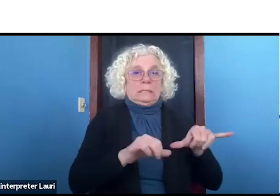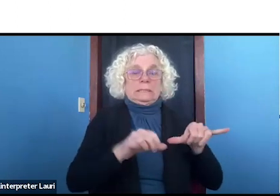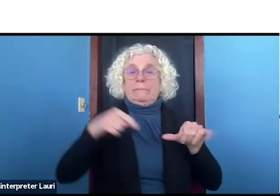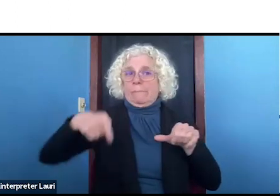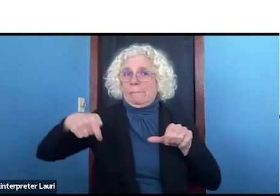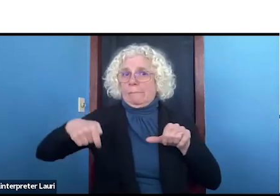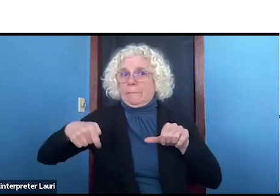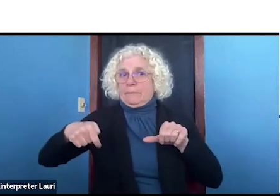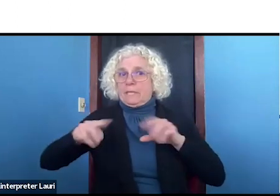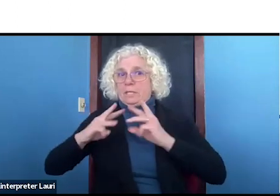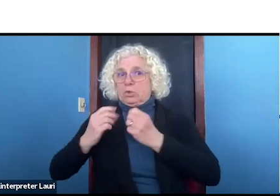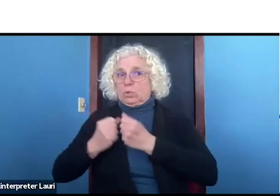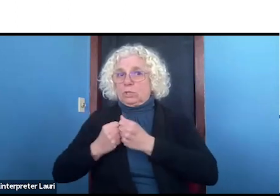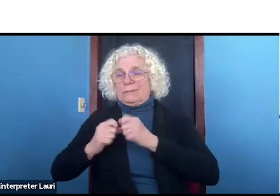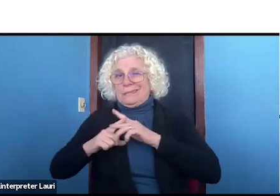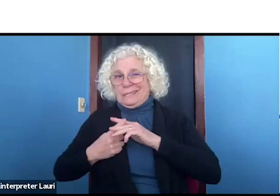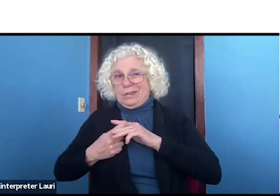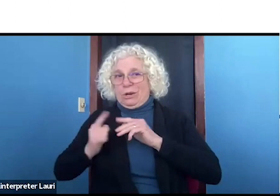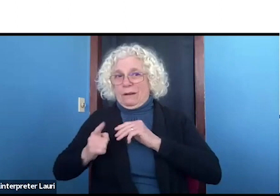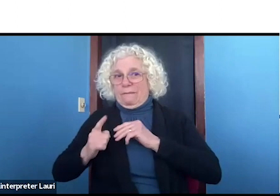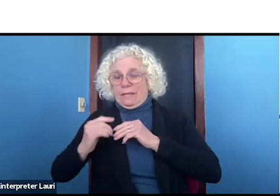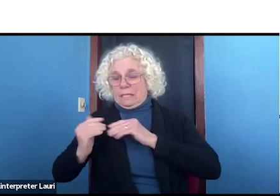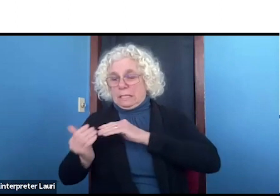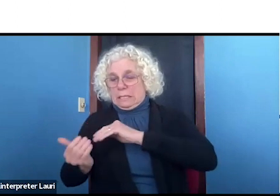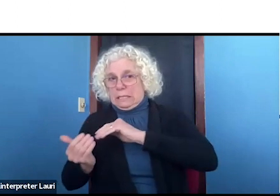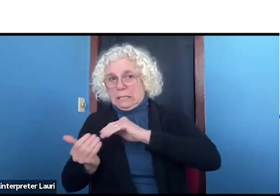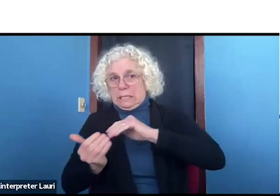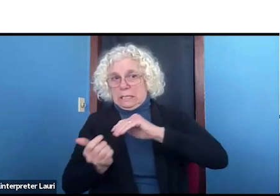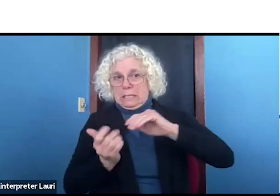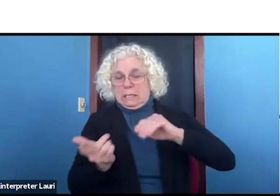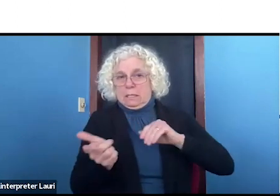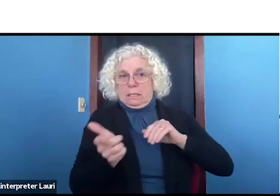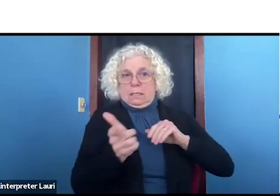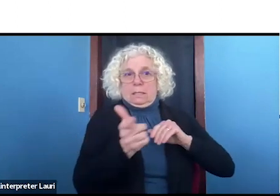of scaffolded sequence of opportunities to make sure that equity is embedded